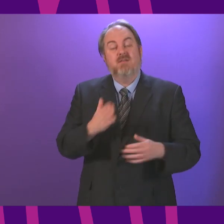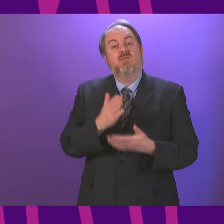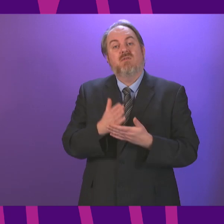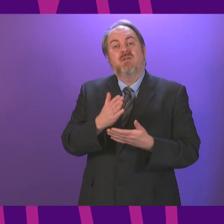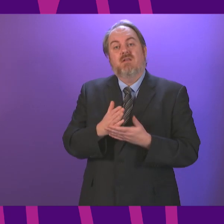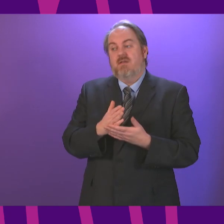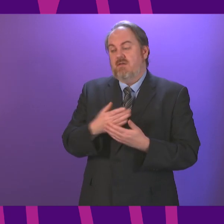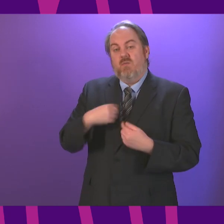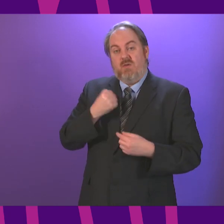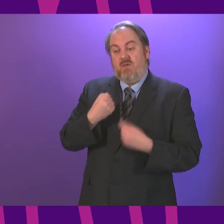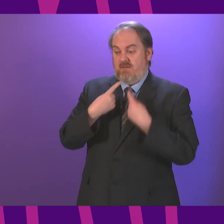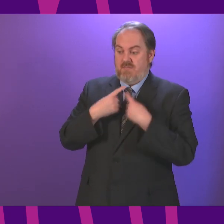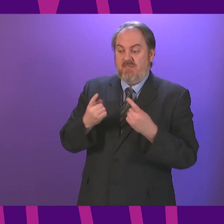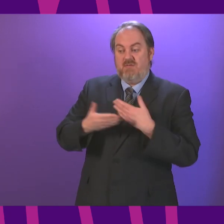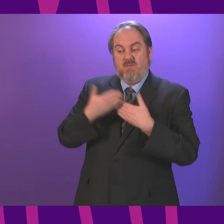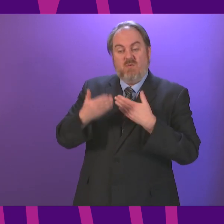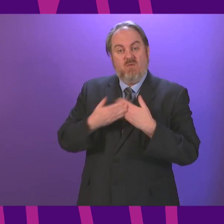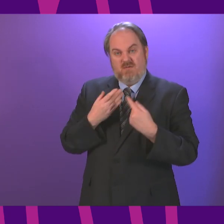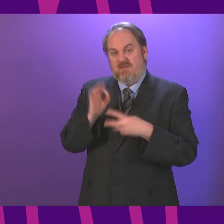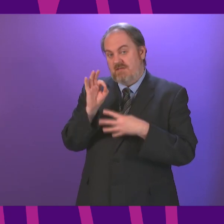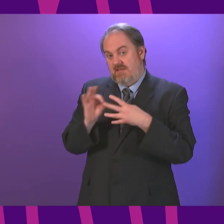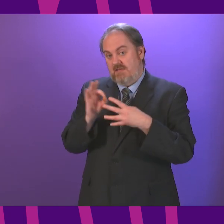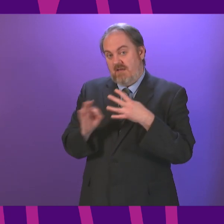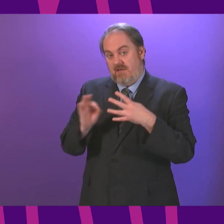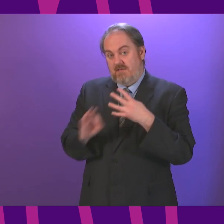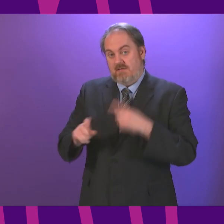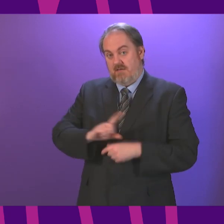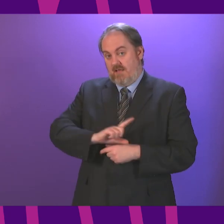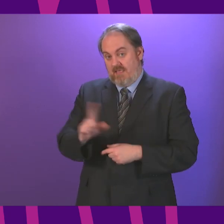will publish new data on that and other aspects of vaccination later this afternoon.